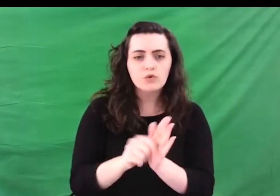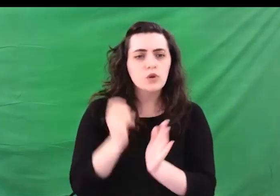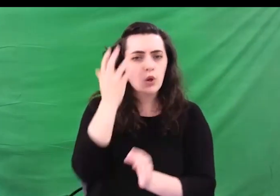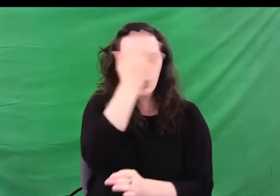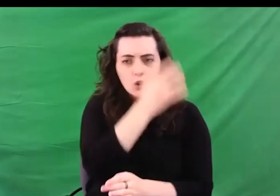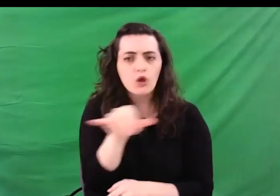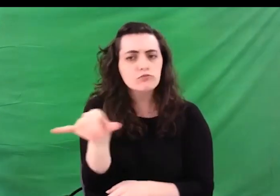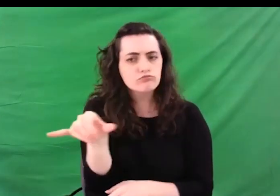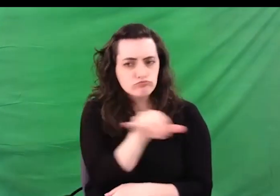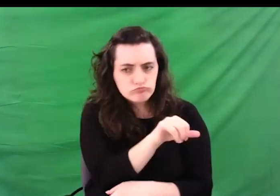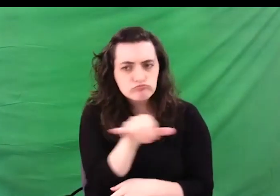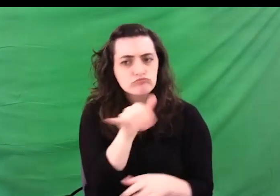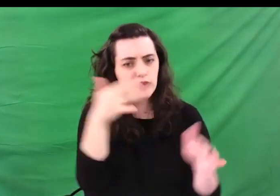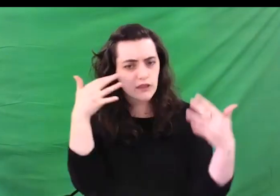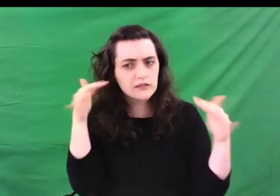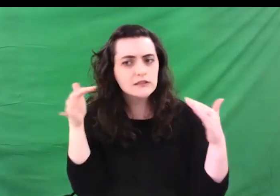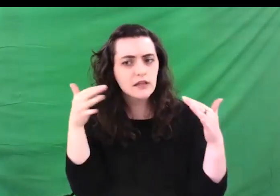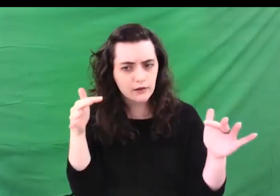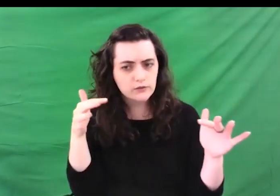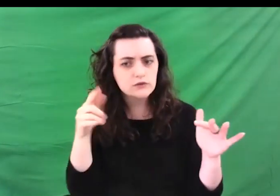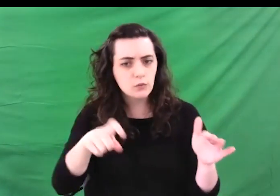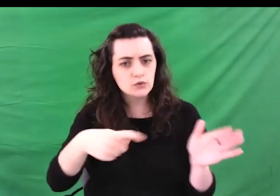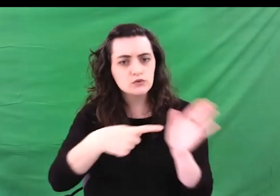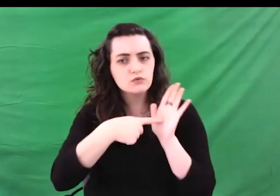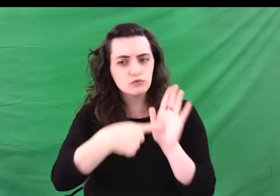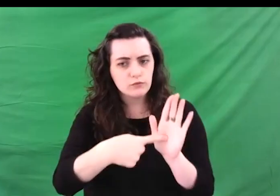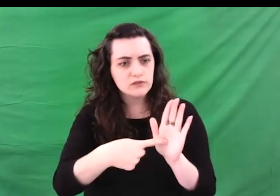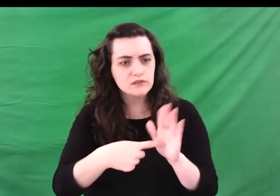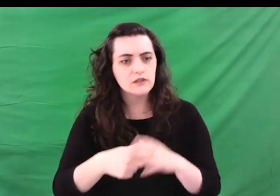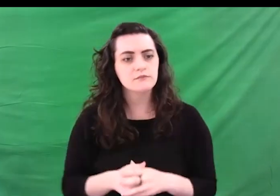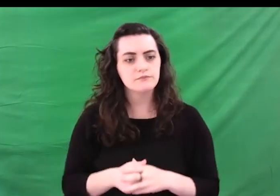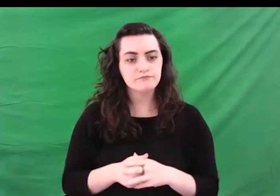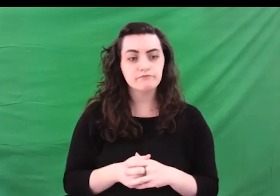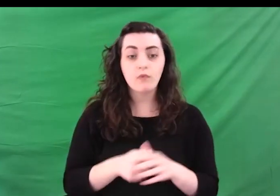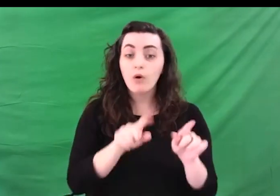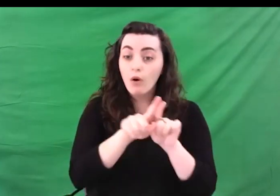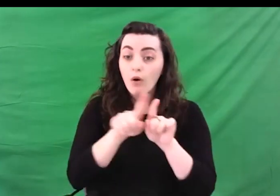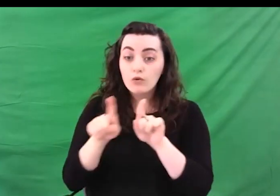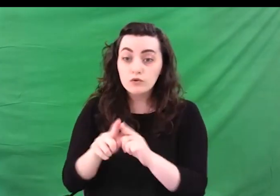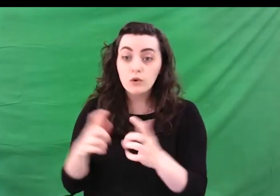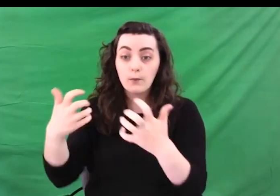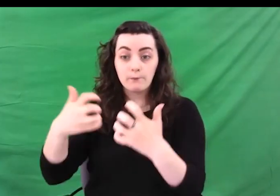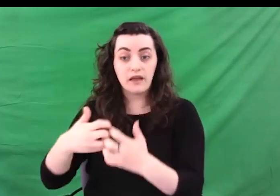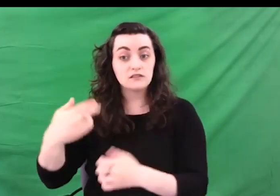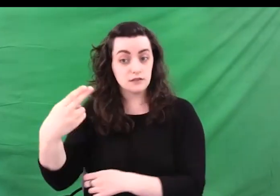that they represent. They also look like those hand shapes.